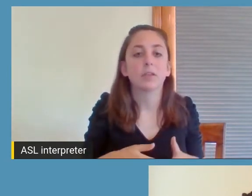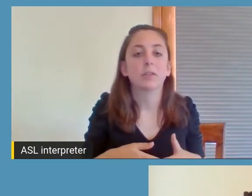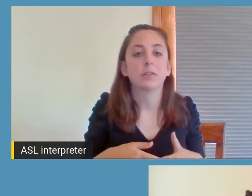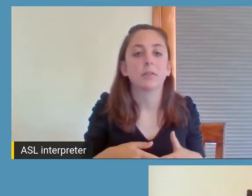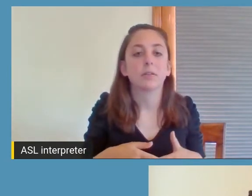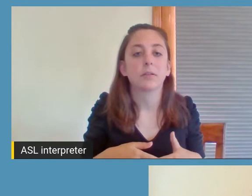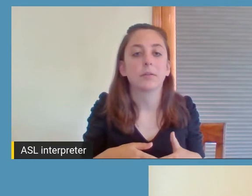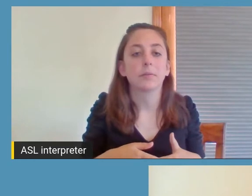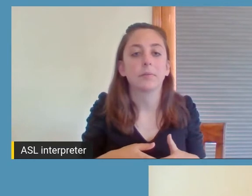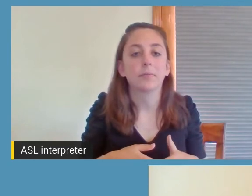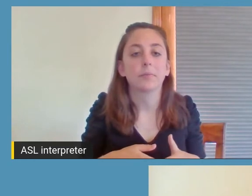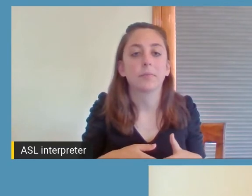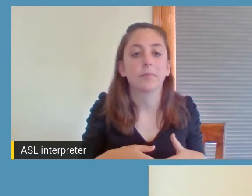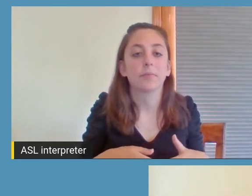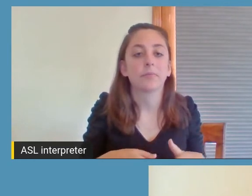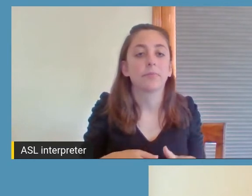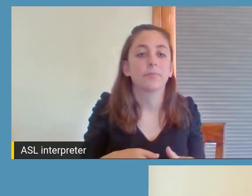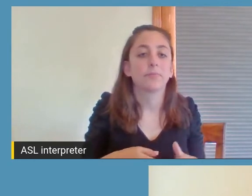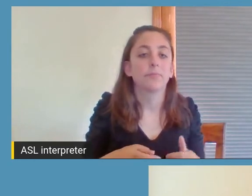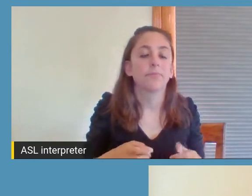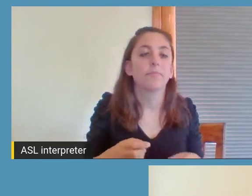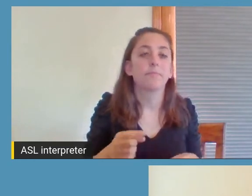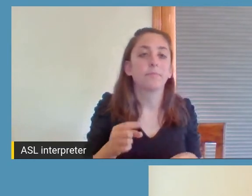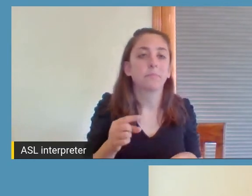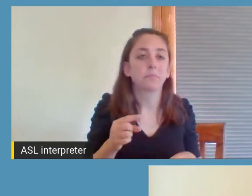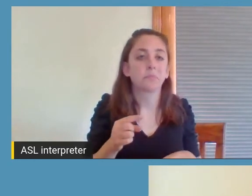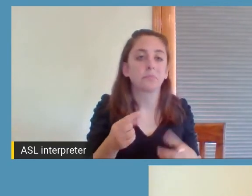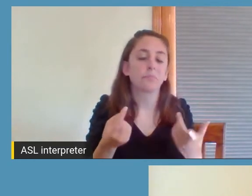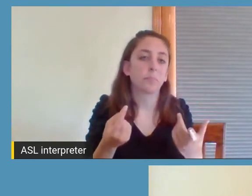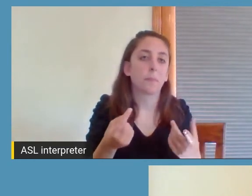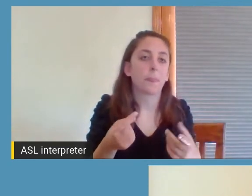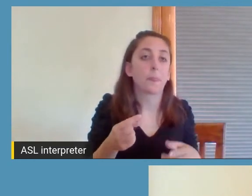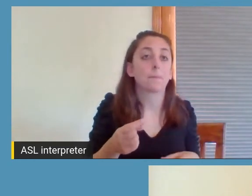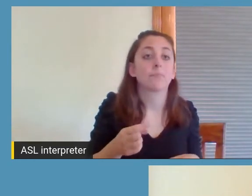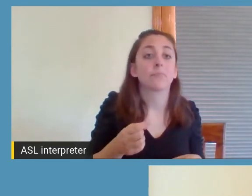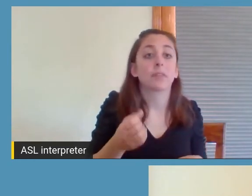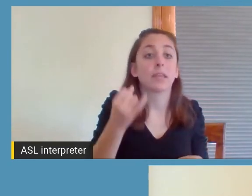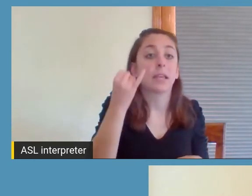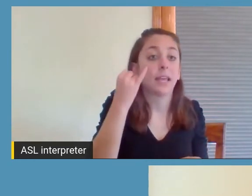uh it's highly likely um that you know if you stop paying for the account you know that